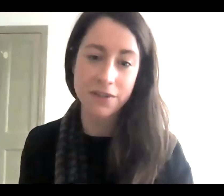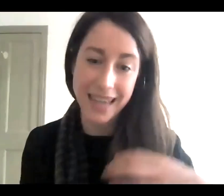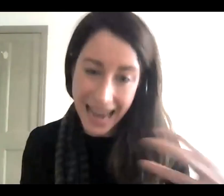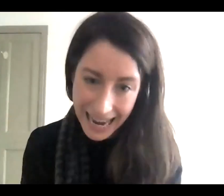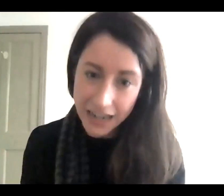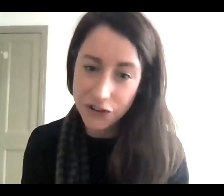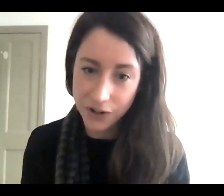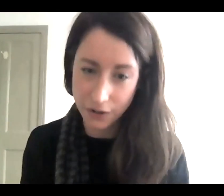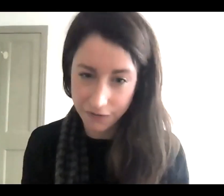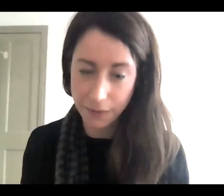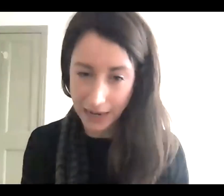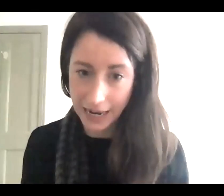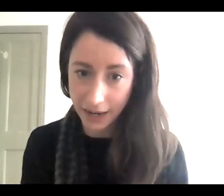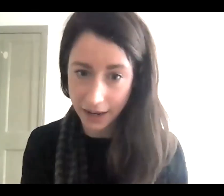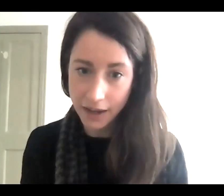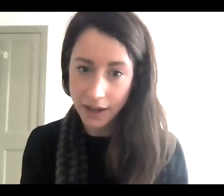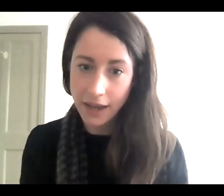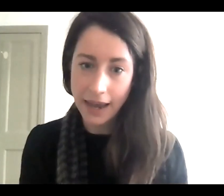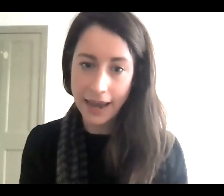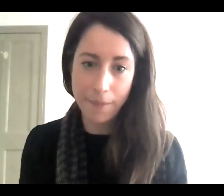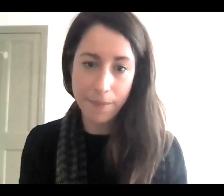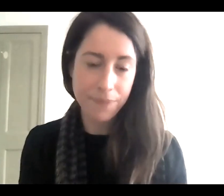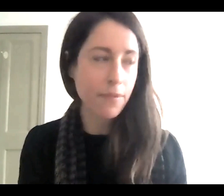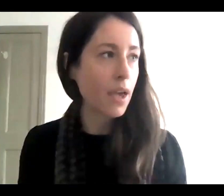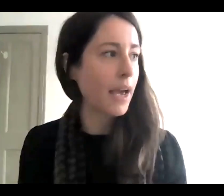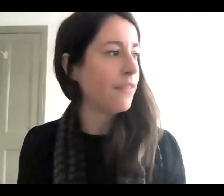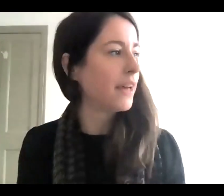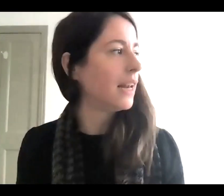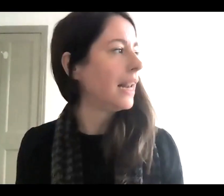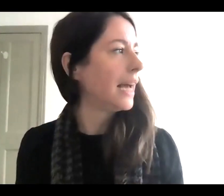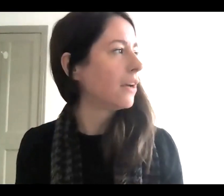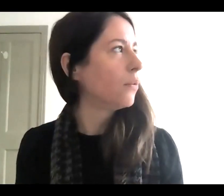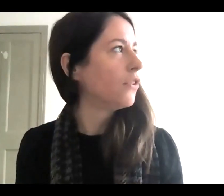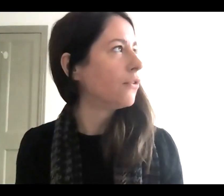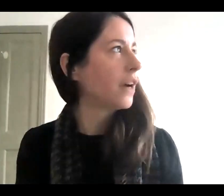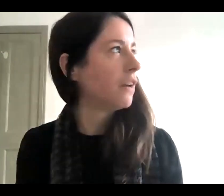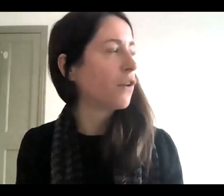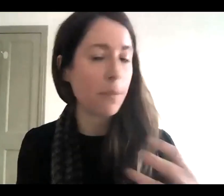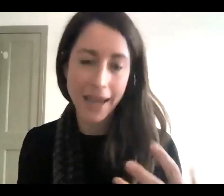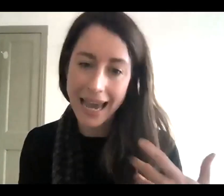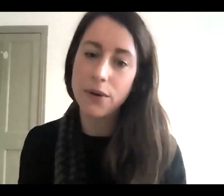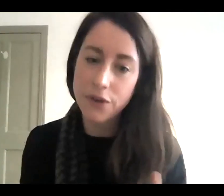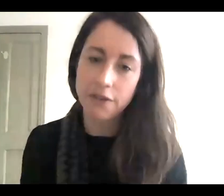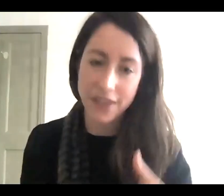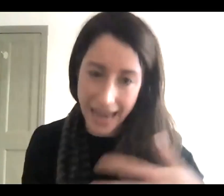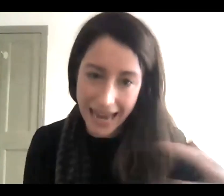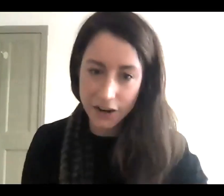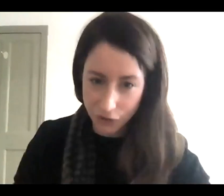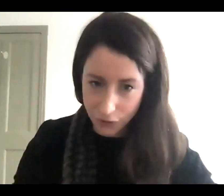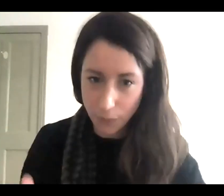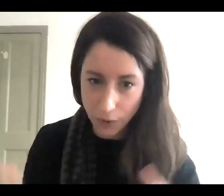of the action of the play, and that language was kind of coming out of the action or the